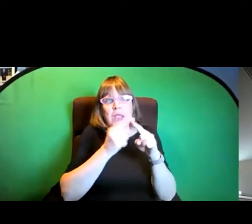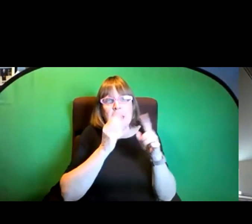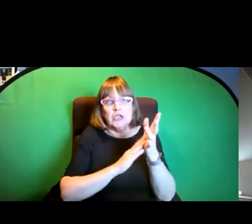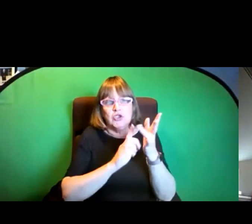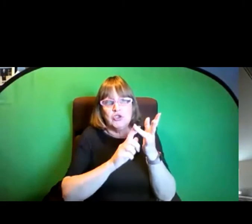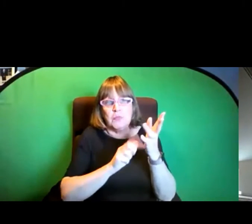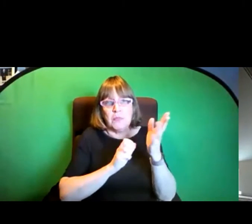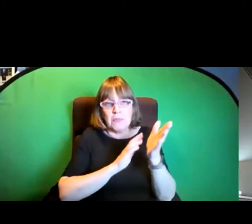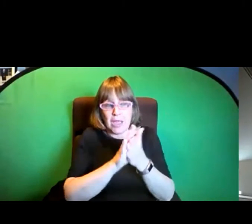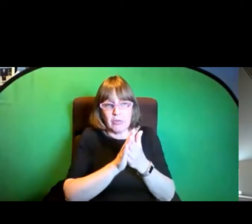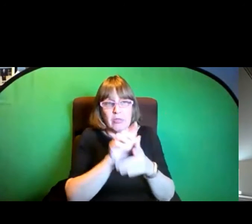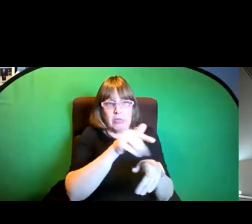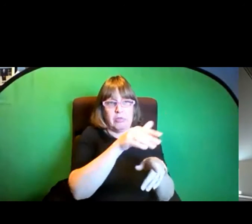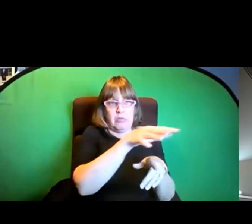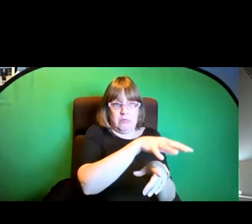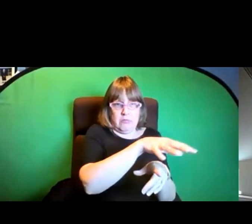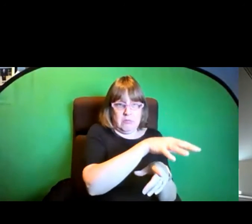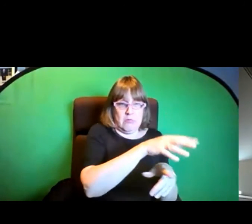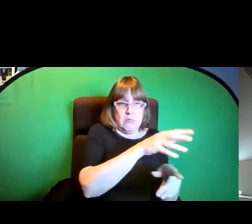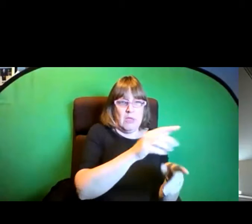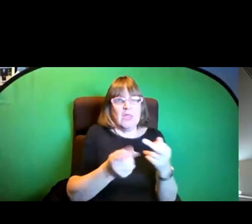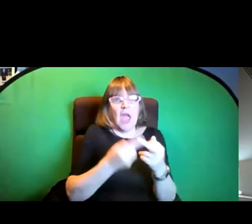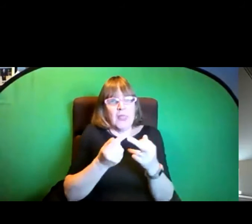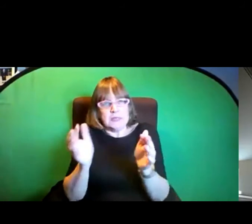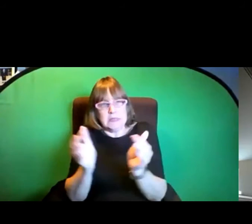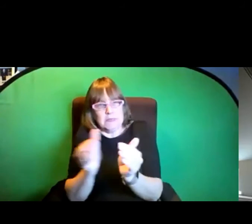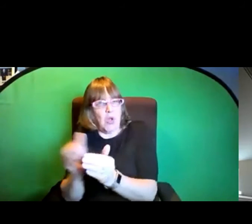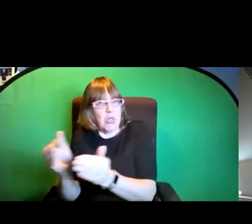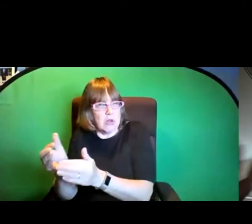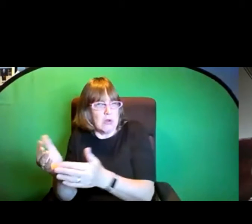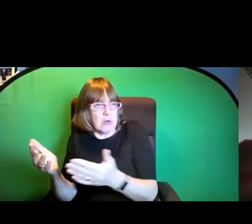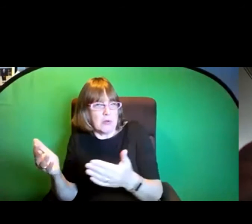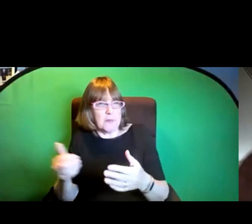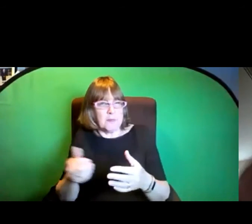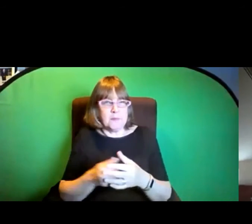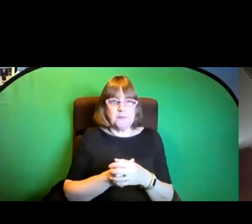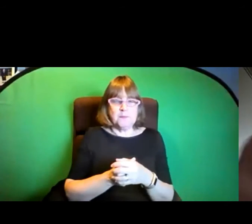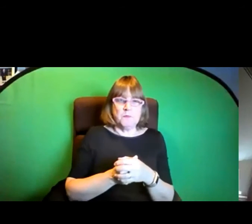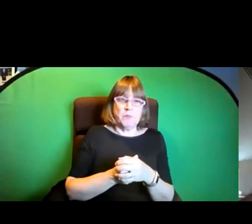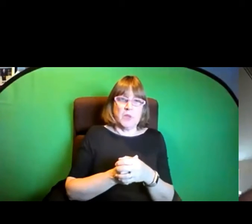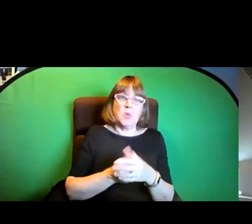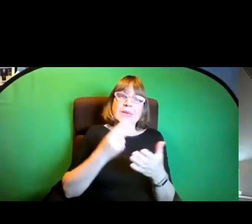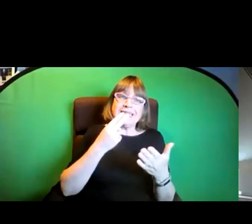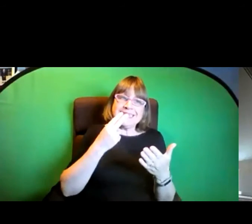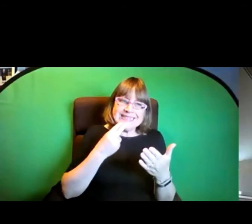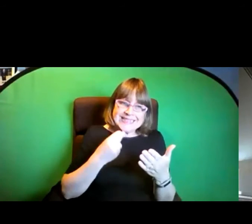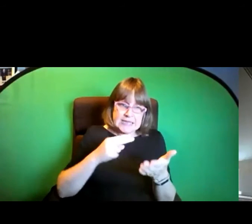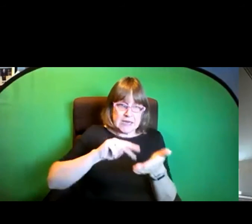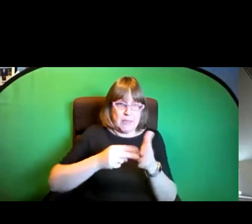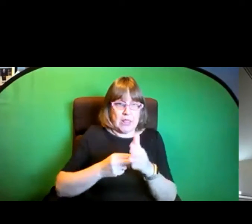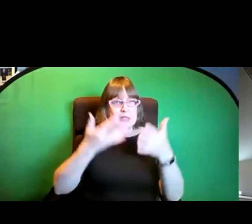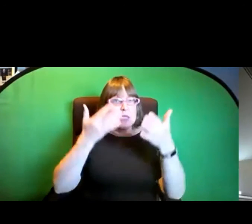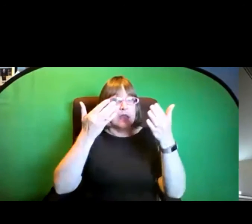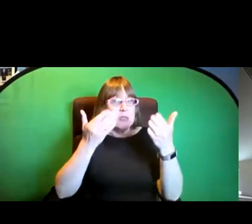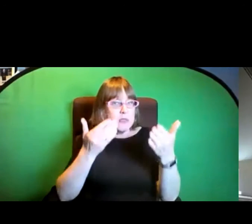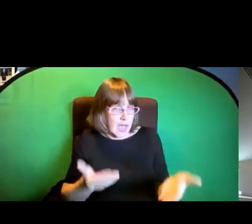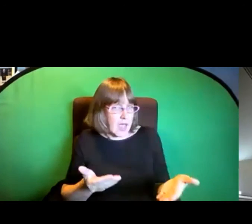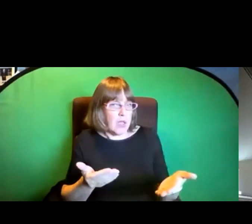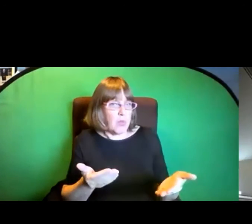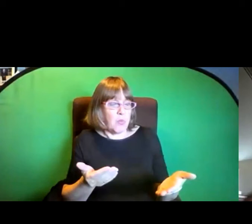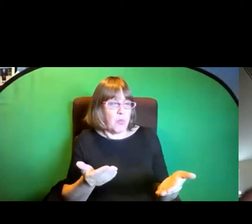smaller that people don't know about. We need a plan now and the investment needs to exist